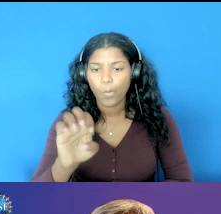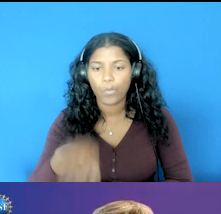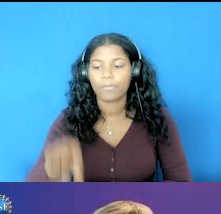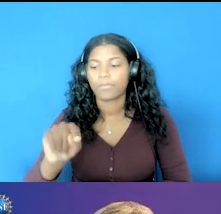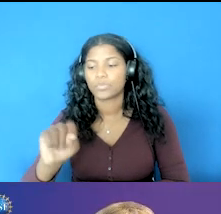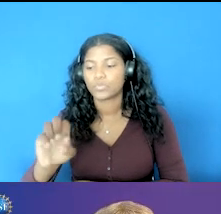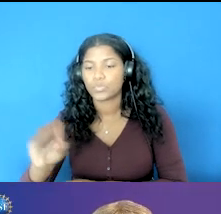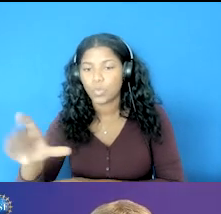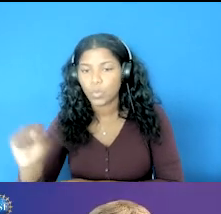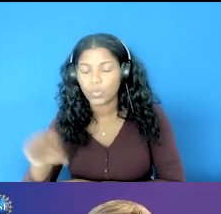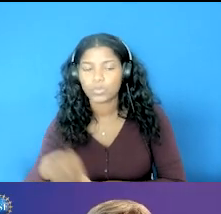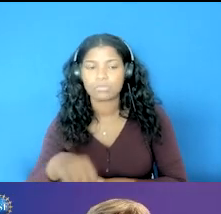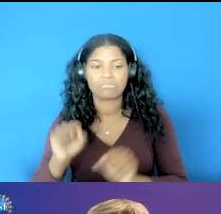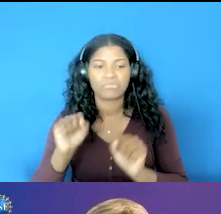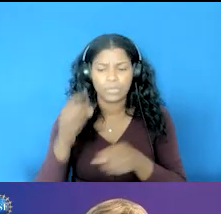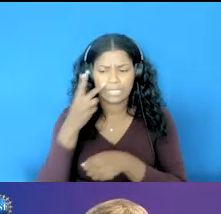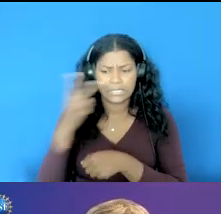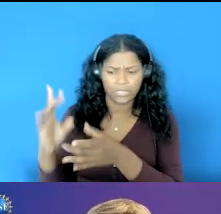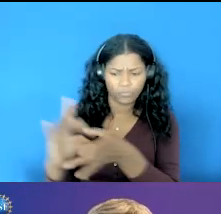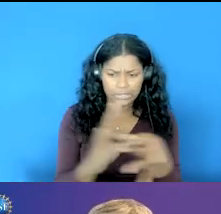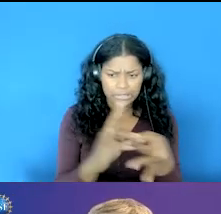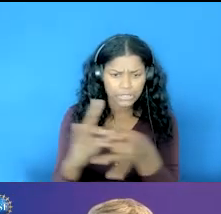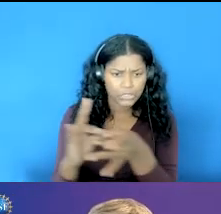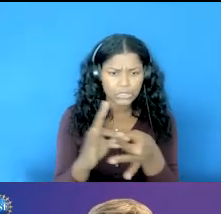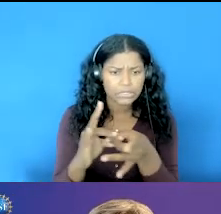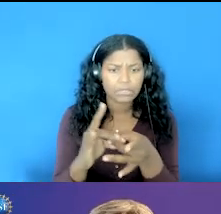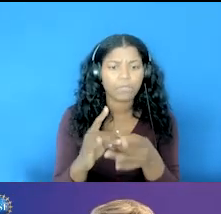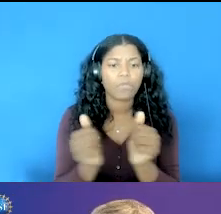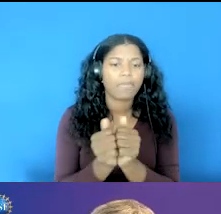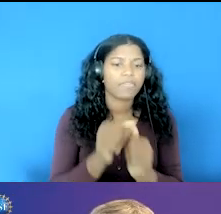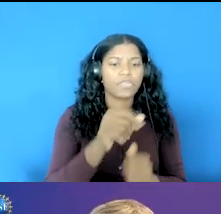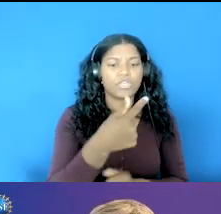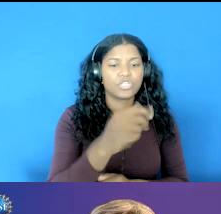to decipher the relationships between genes and phenotypes, in environmental,